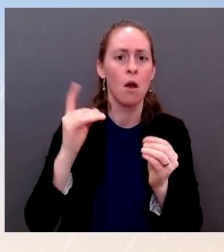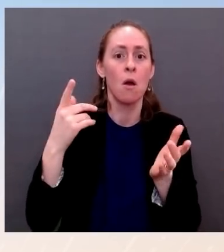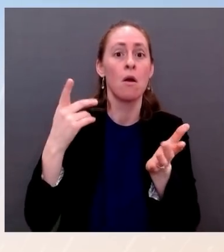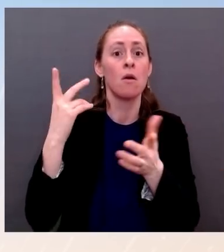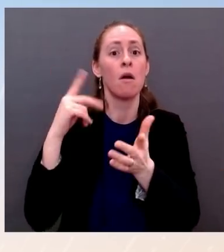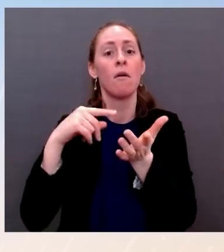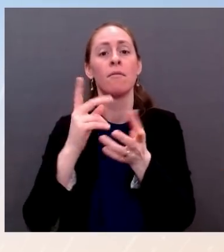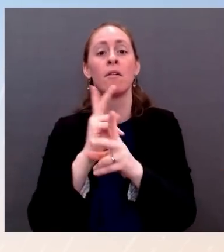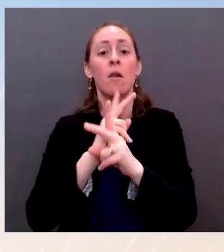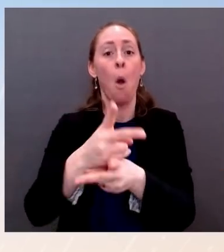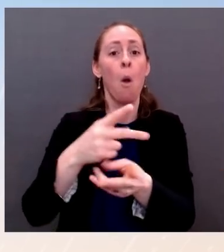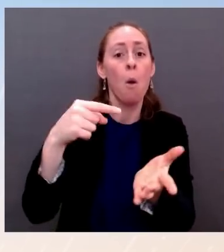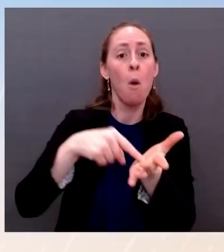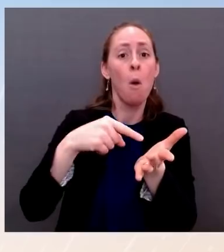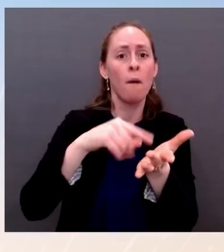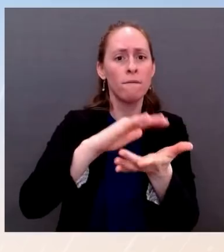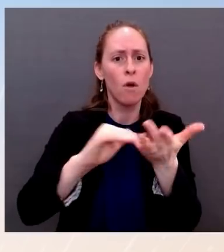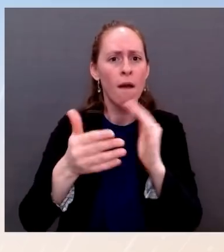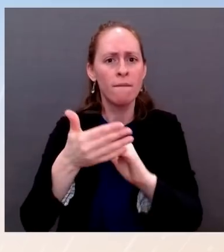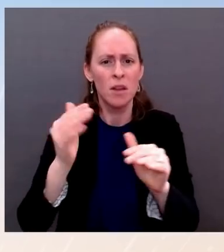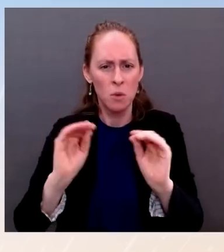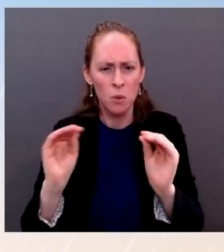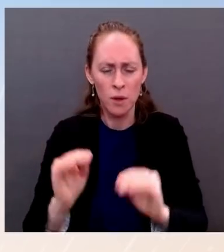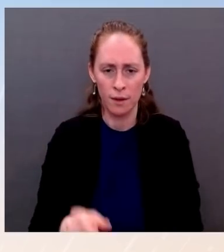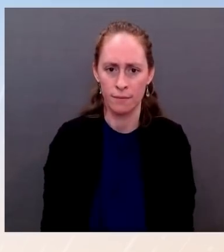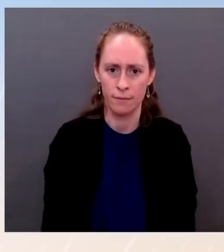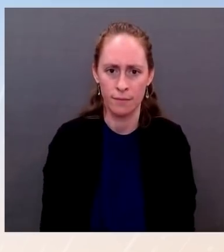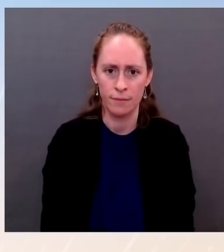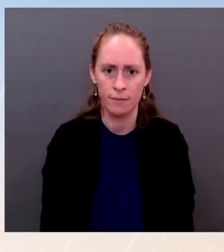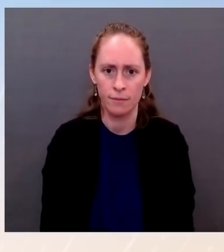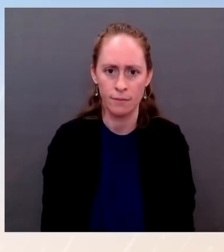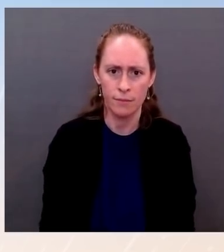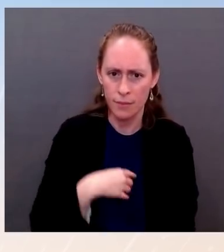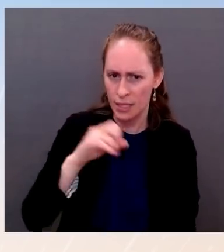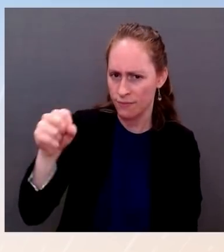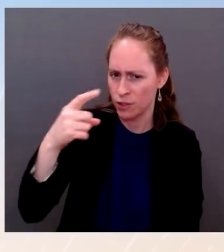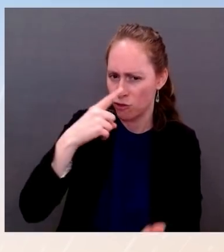is that the President has forgiven $15 billion in student loans,